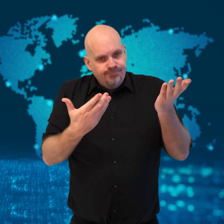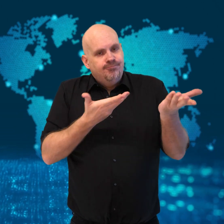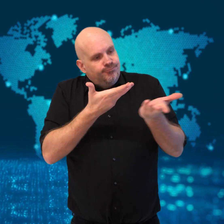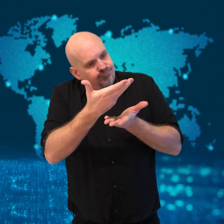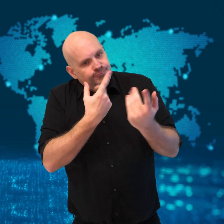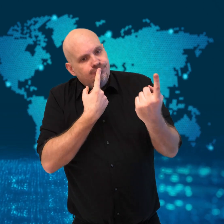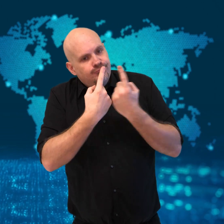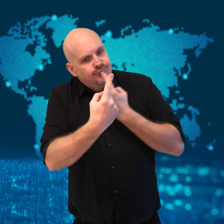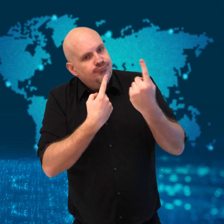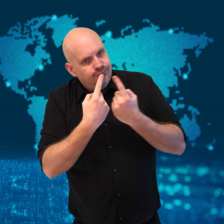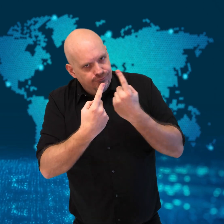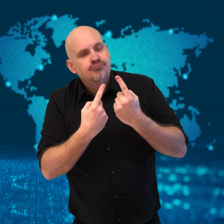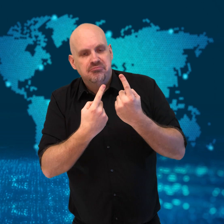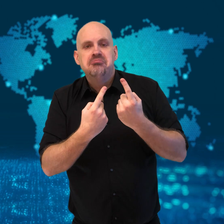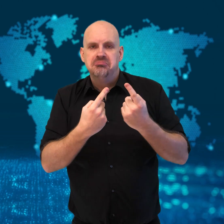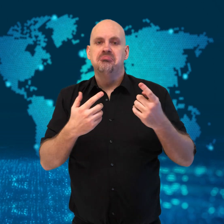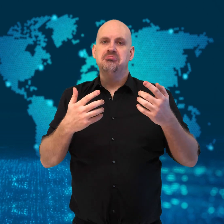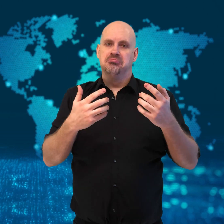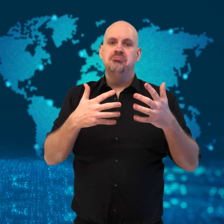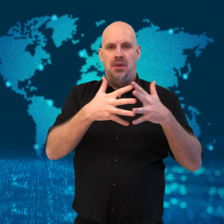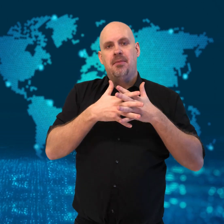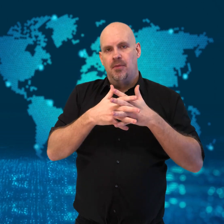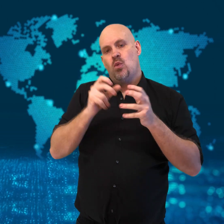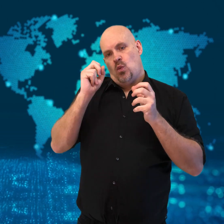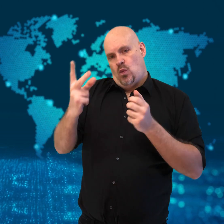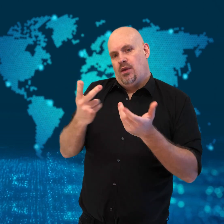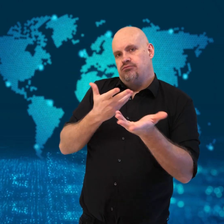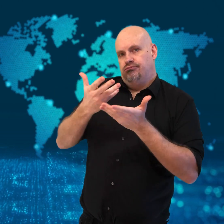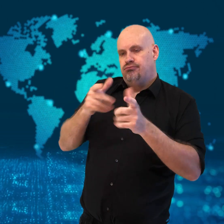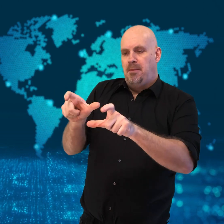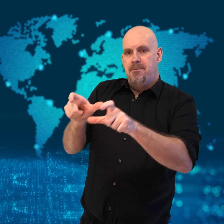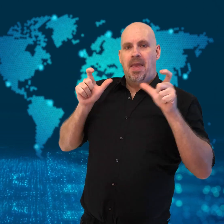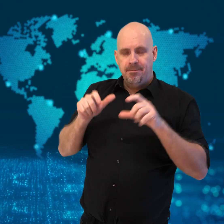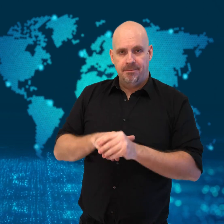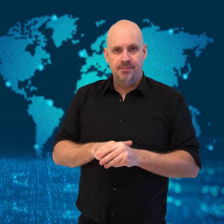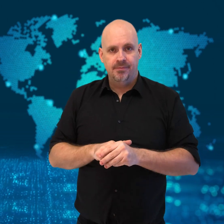the US would remove the economic sanctions.